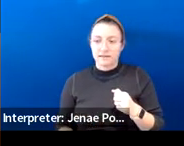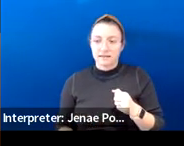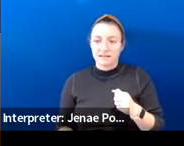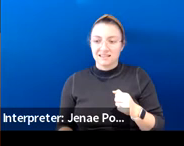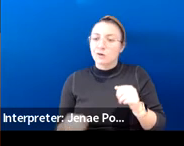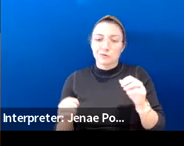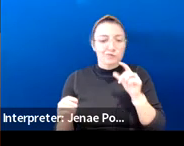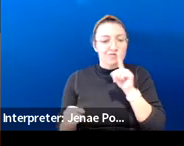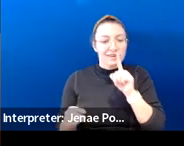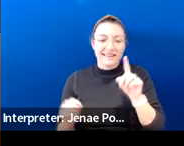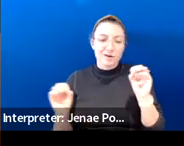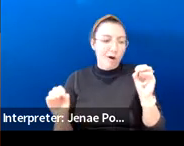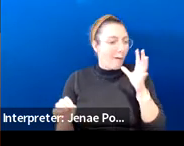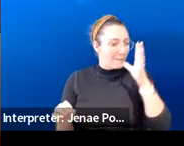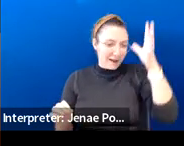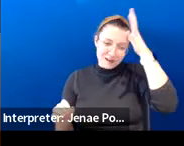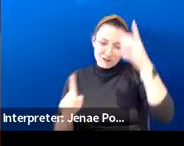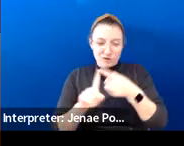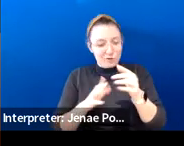really guidance or, you know, help us along the way.